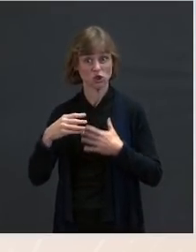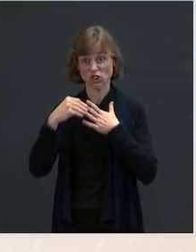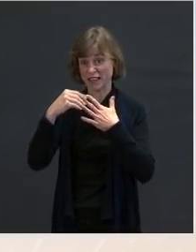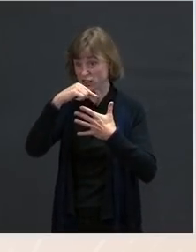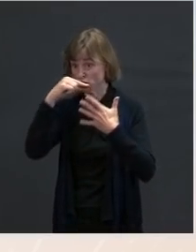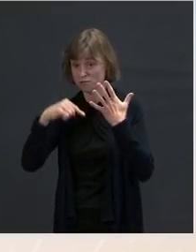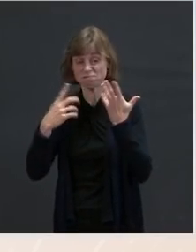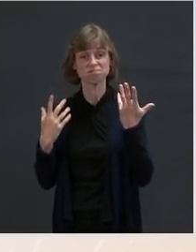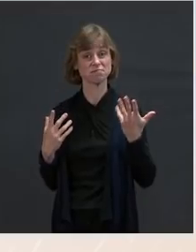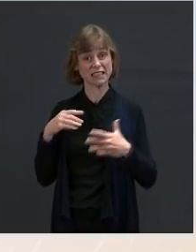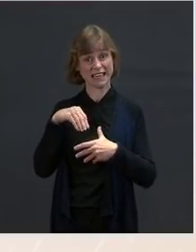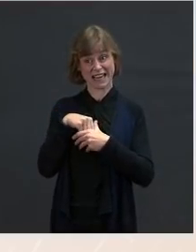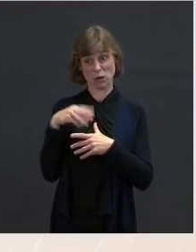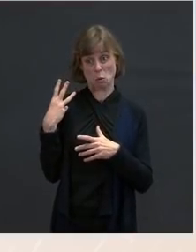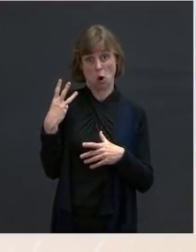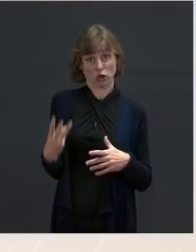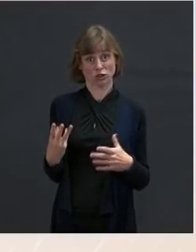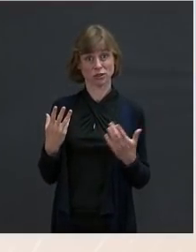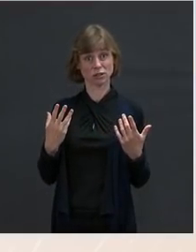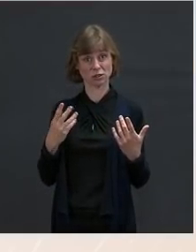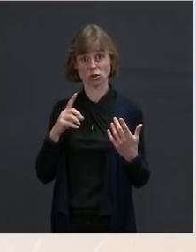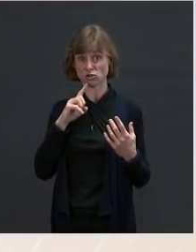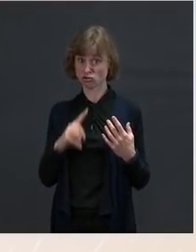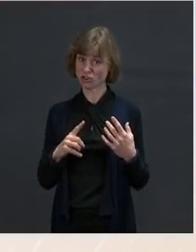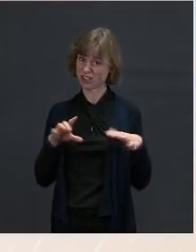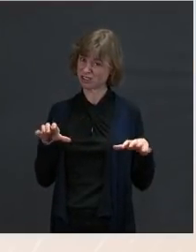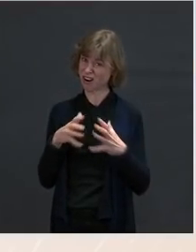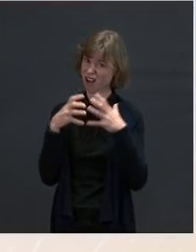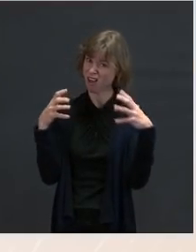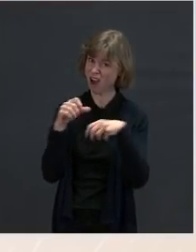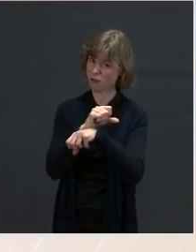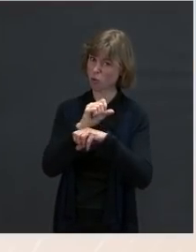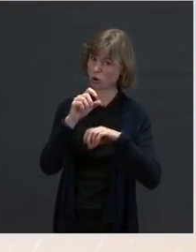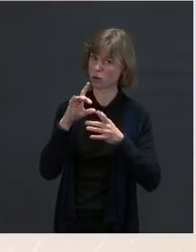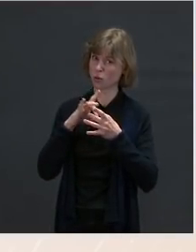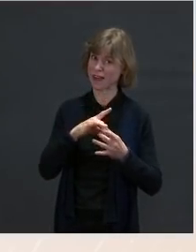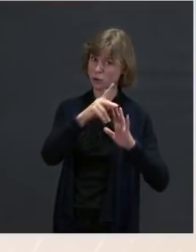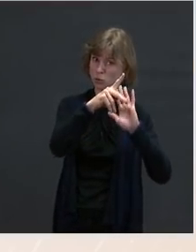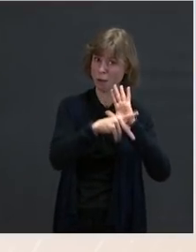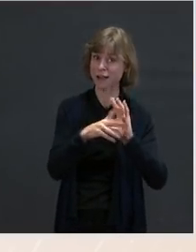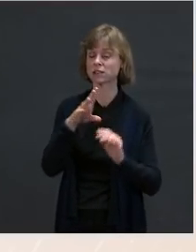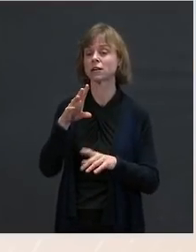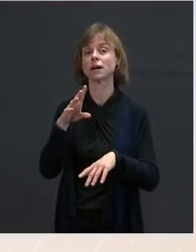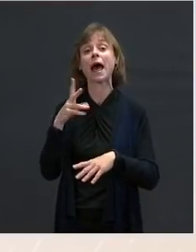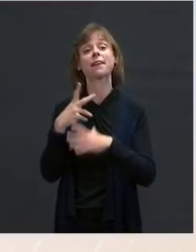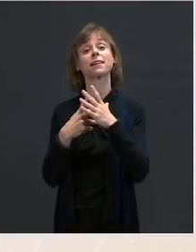in Washington that has done a great deal of work on policy issues but has done a great deal of bipartisan work as well.